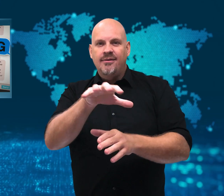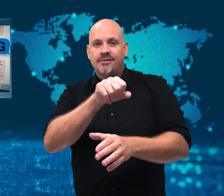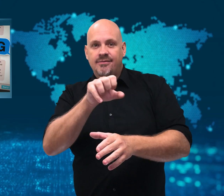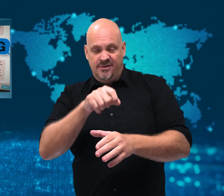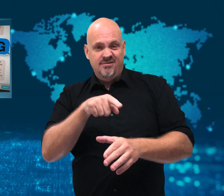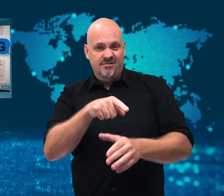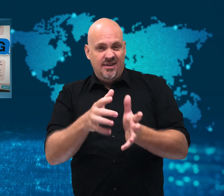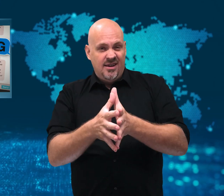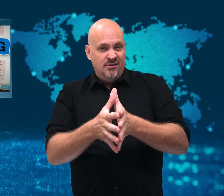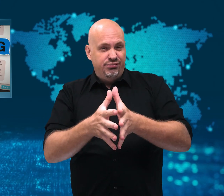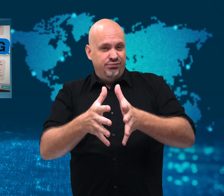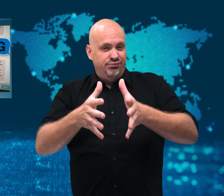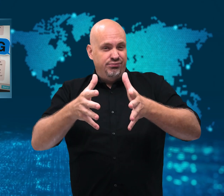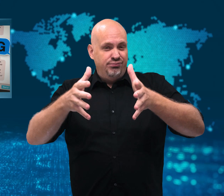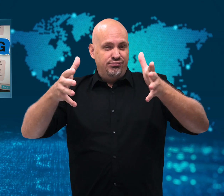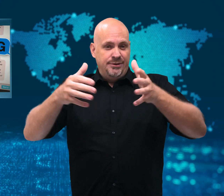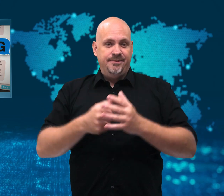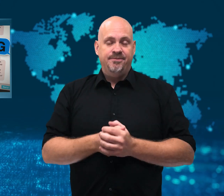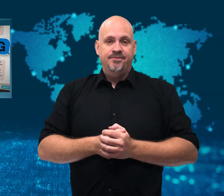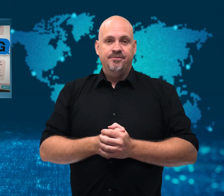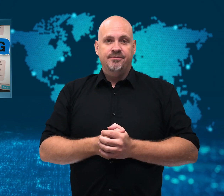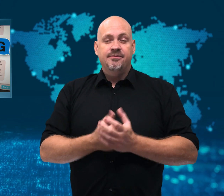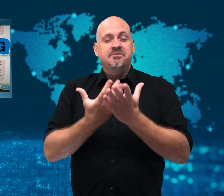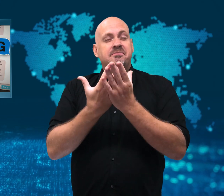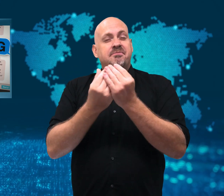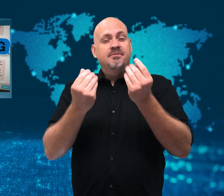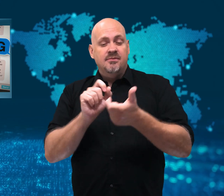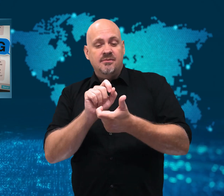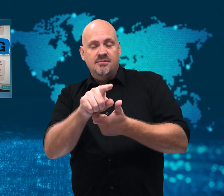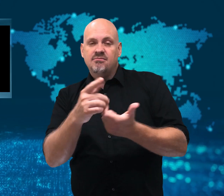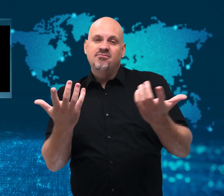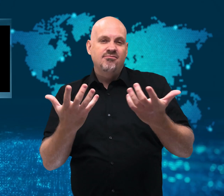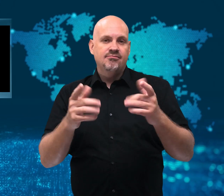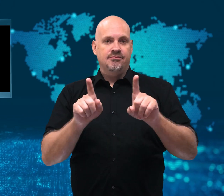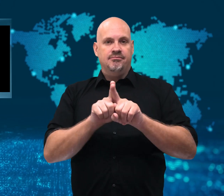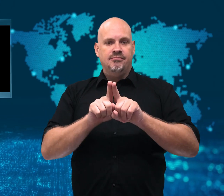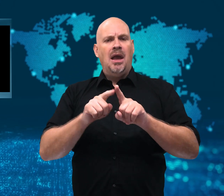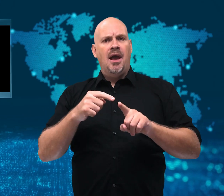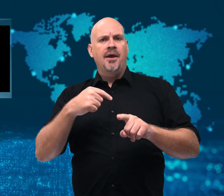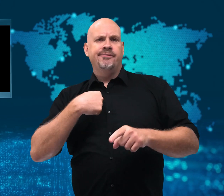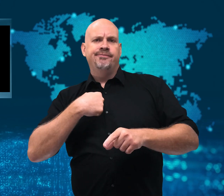package updates, or credit card numbers.